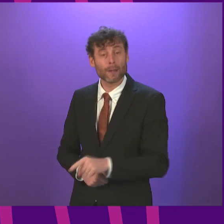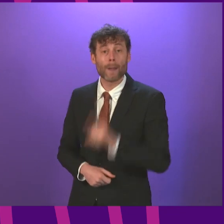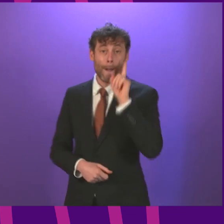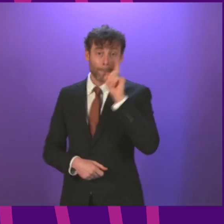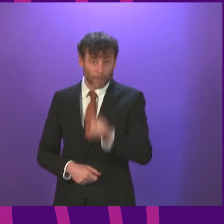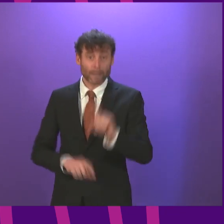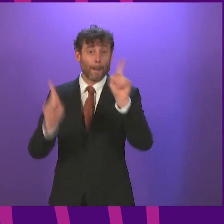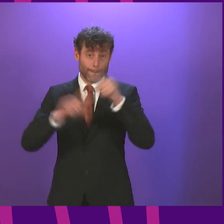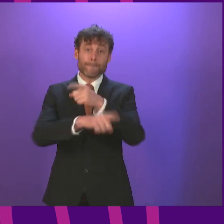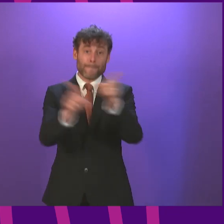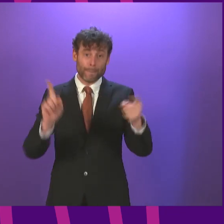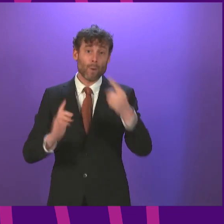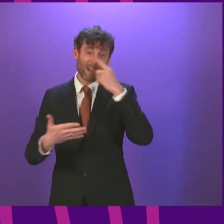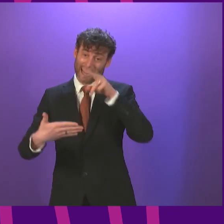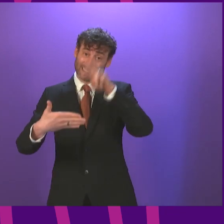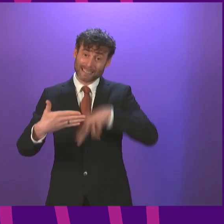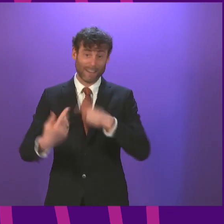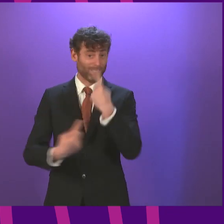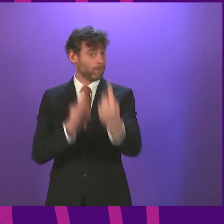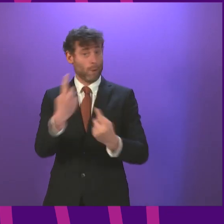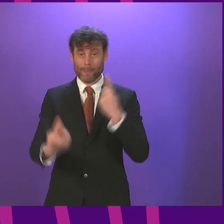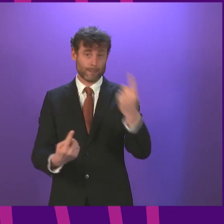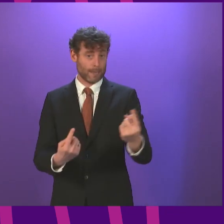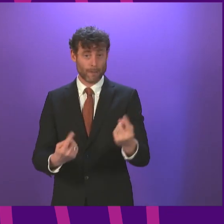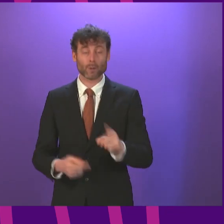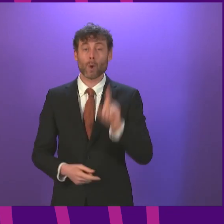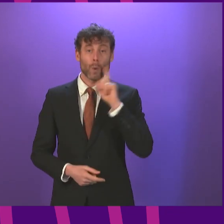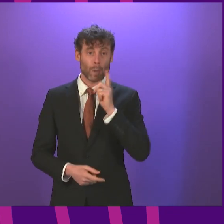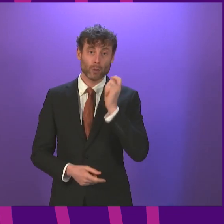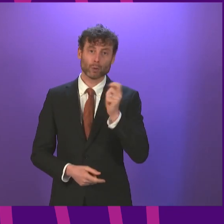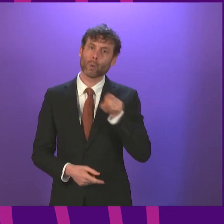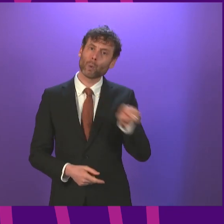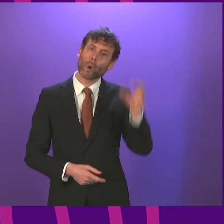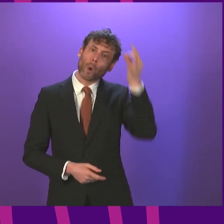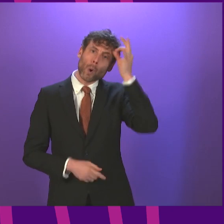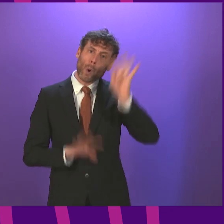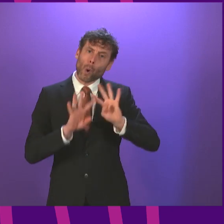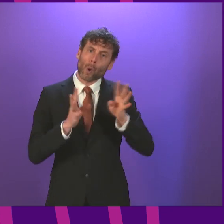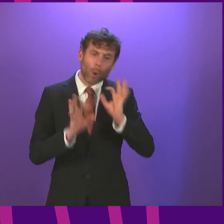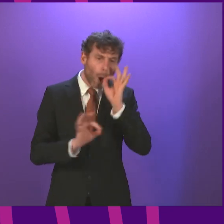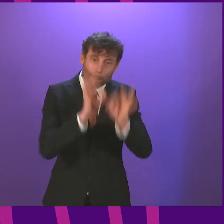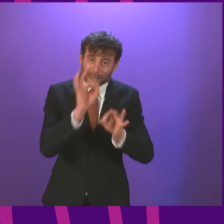themselves. They will, I hope, shortly have reports from the committee and from James